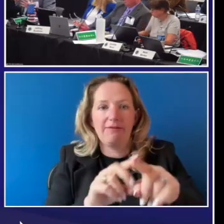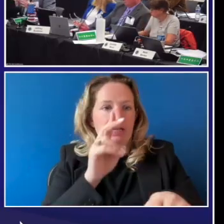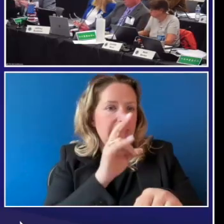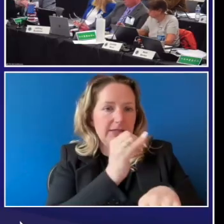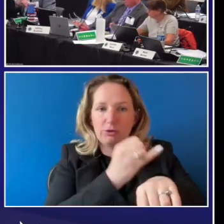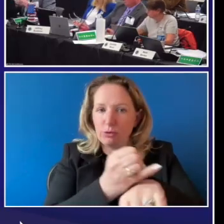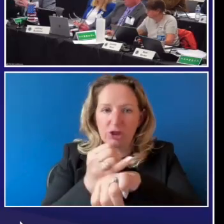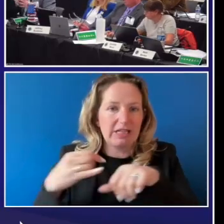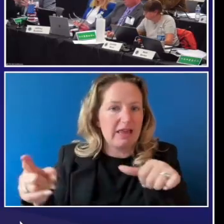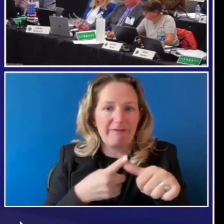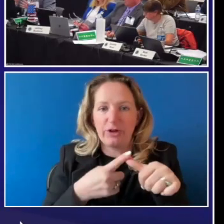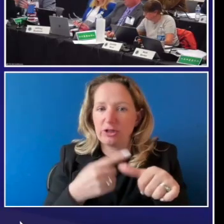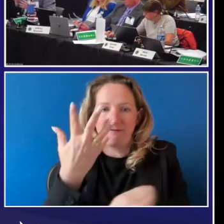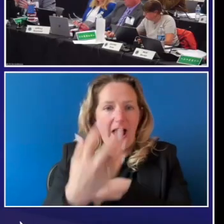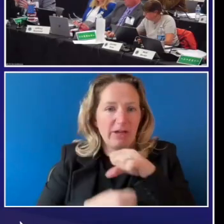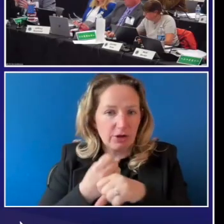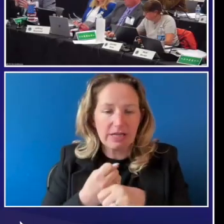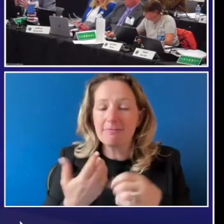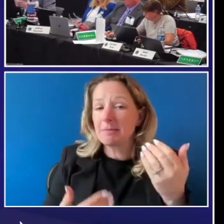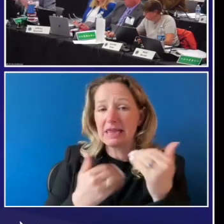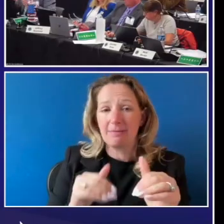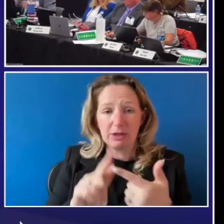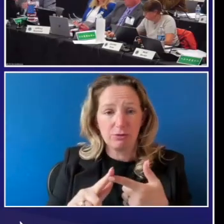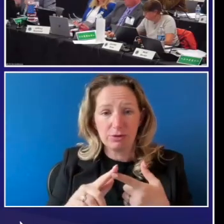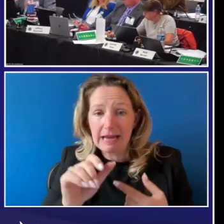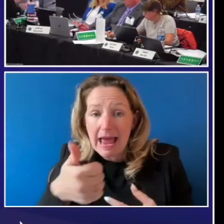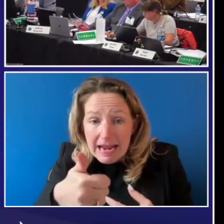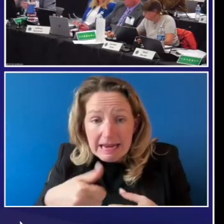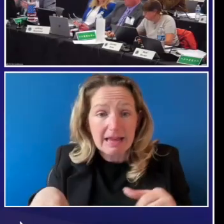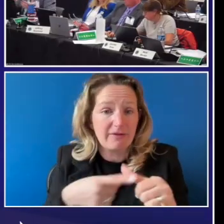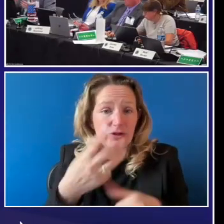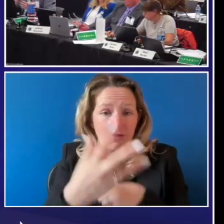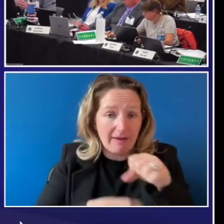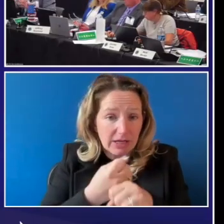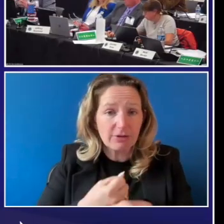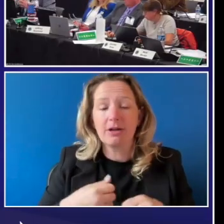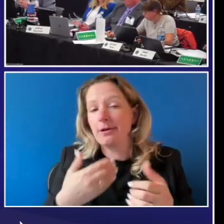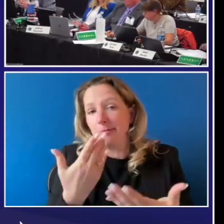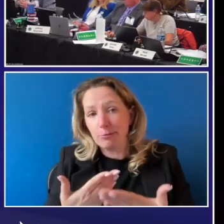that they can accredit within the 1st 5 years. And then after that, they've sort of proven some experience, um, because,